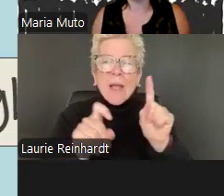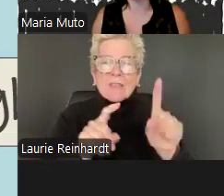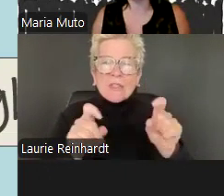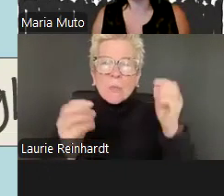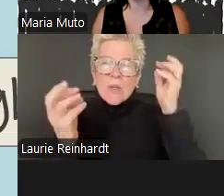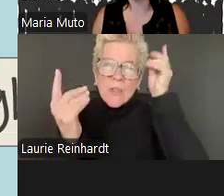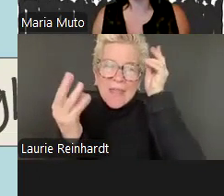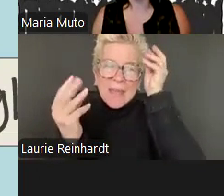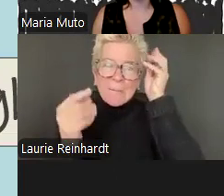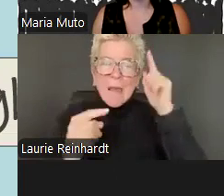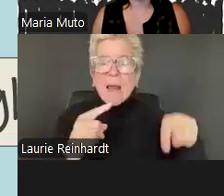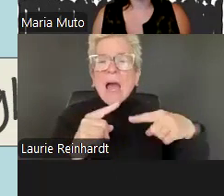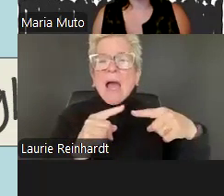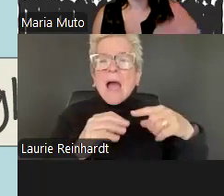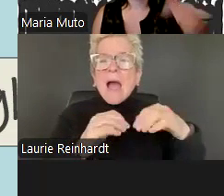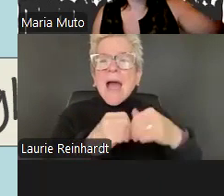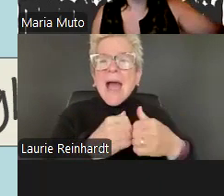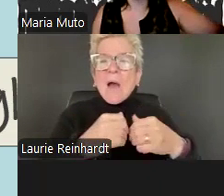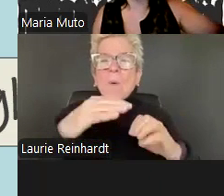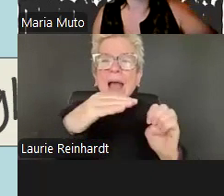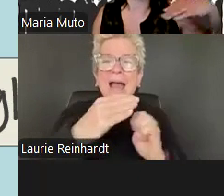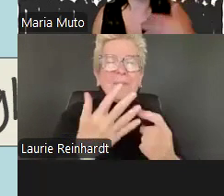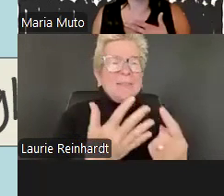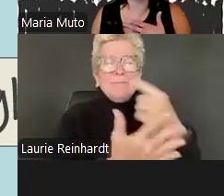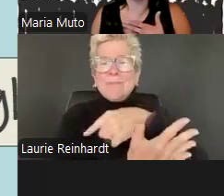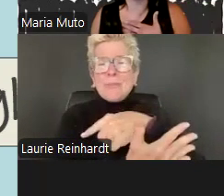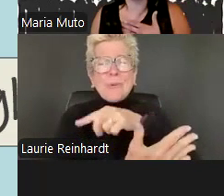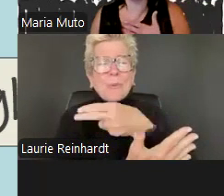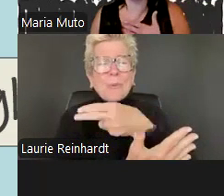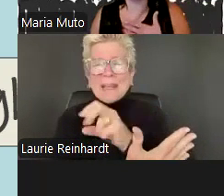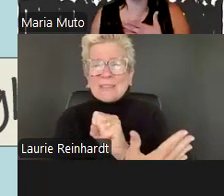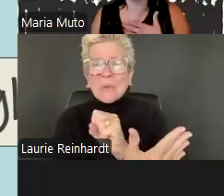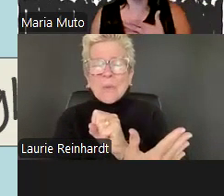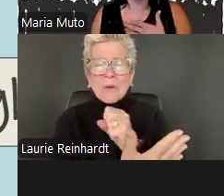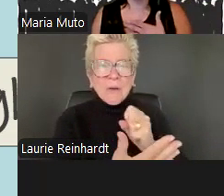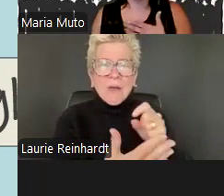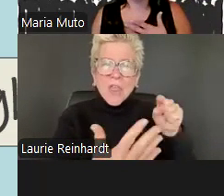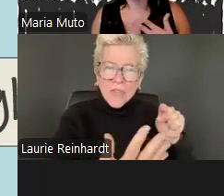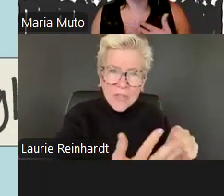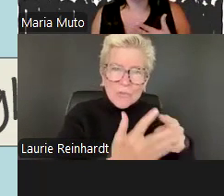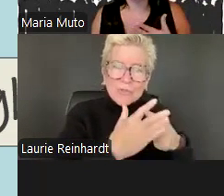about how elementary through high school you're preparing students to think about their